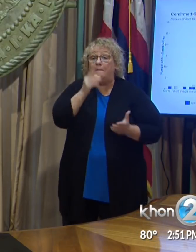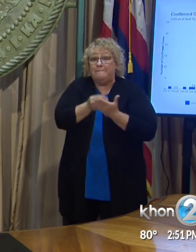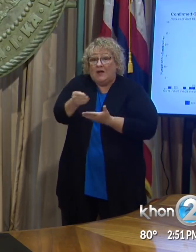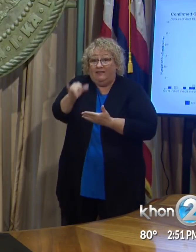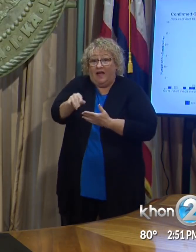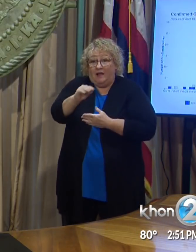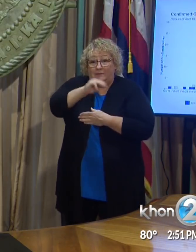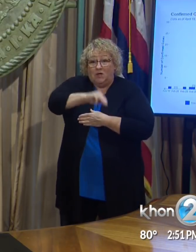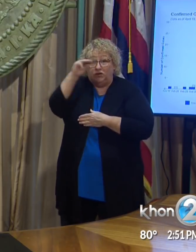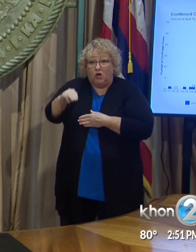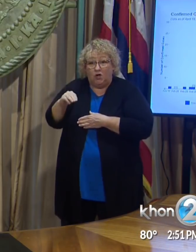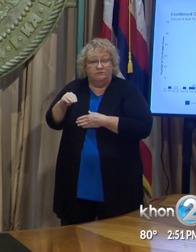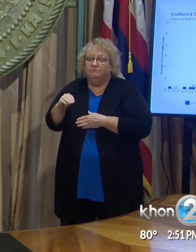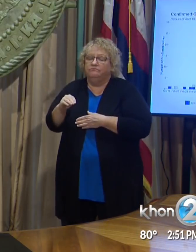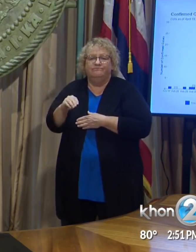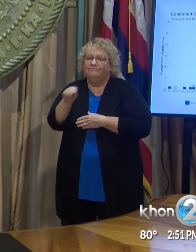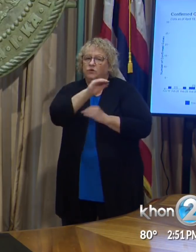ARE IN ISOLATION AND QUARANTINE.